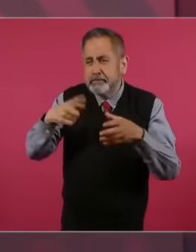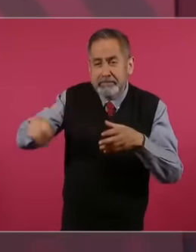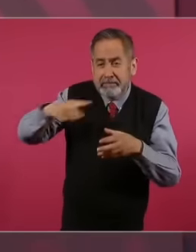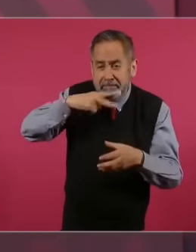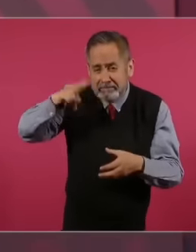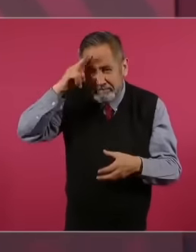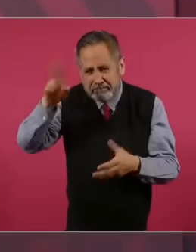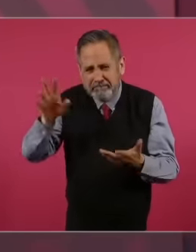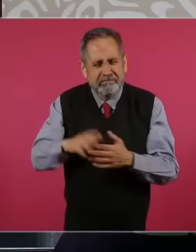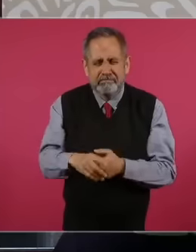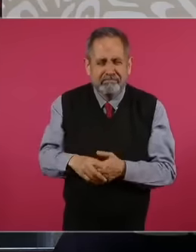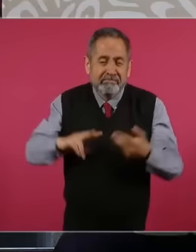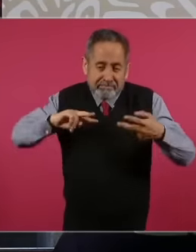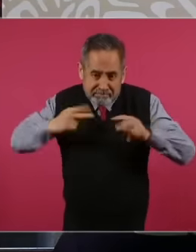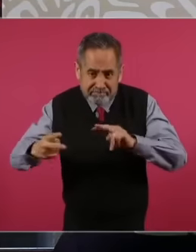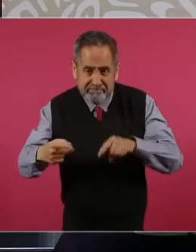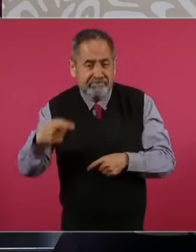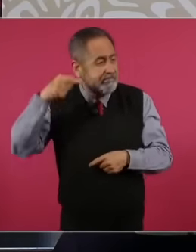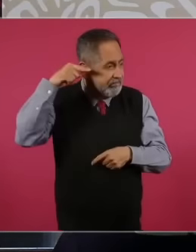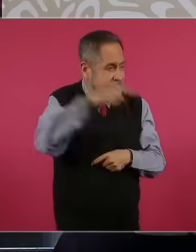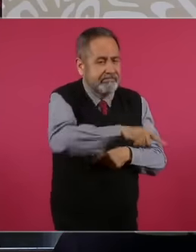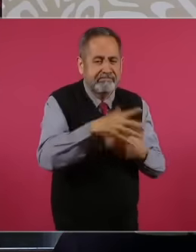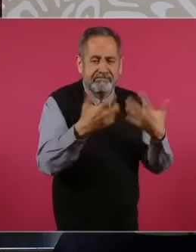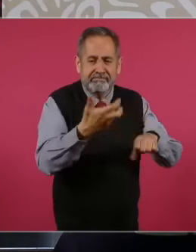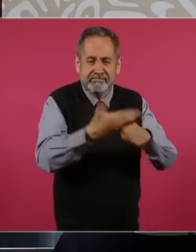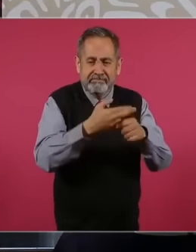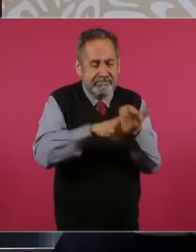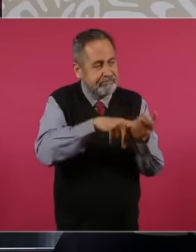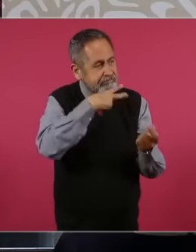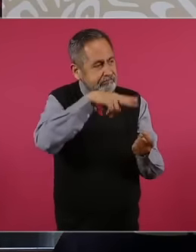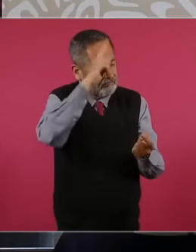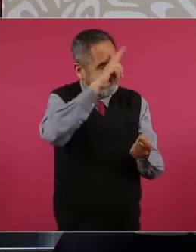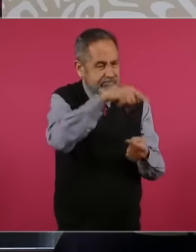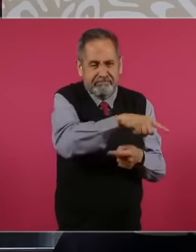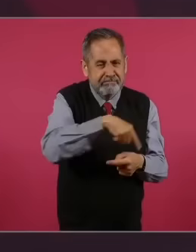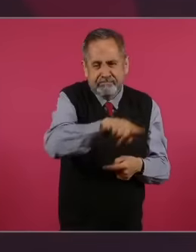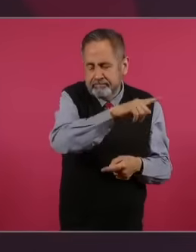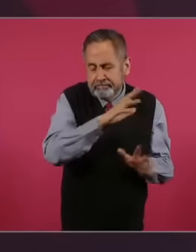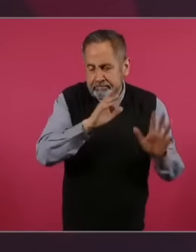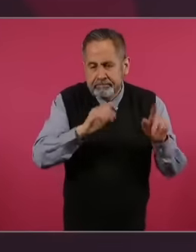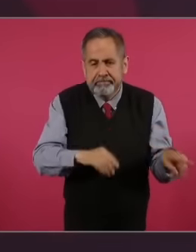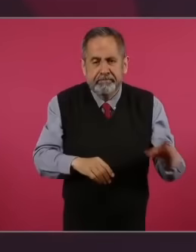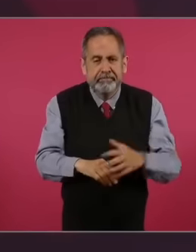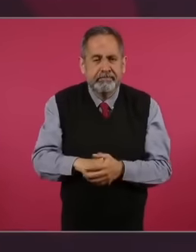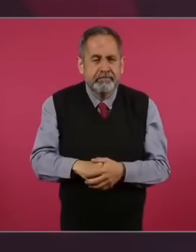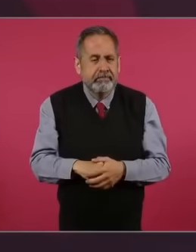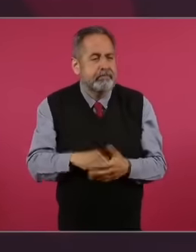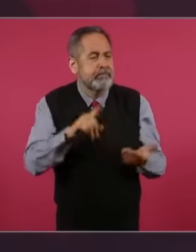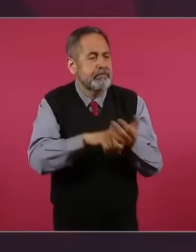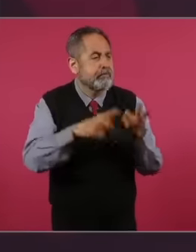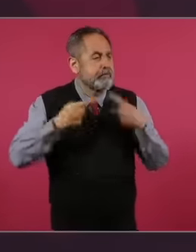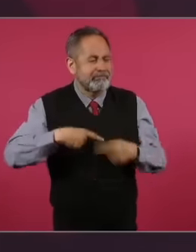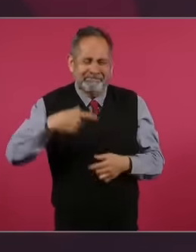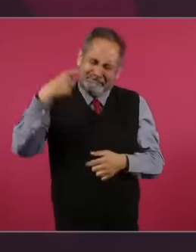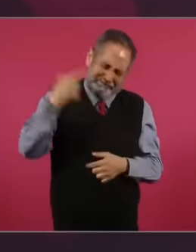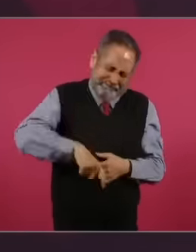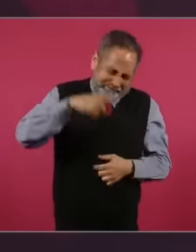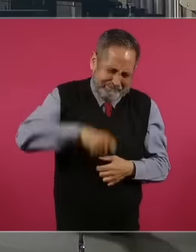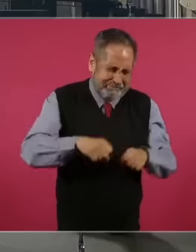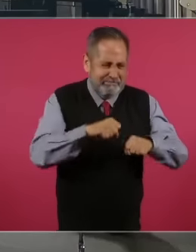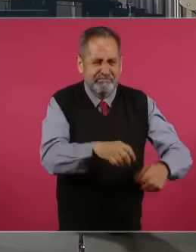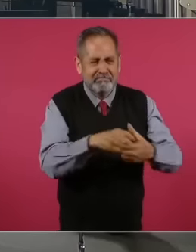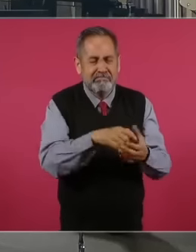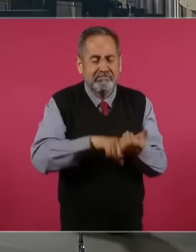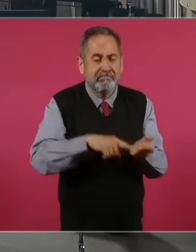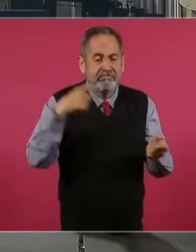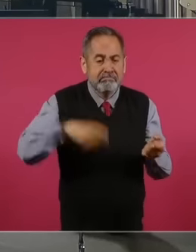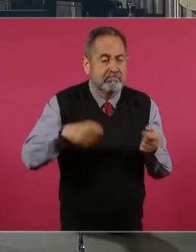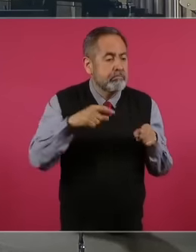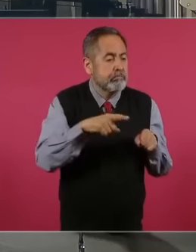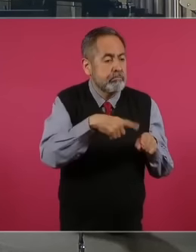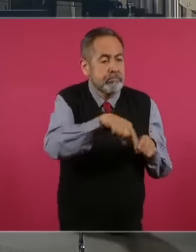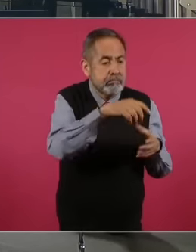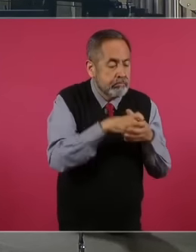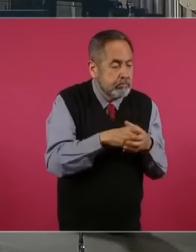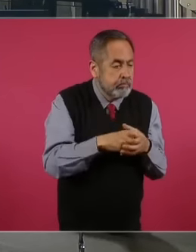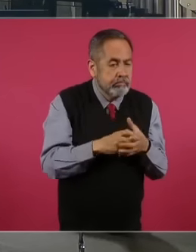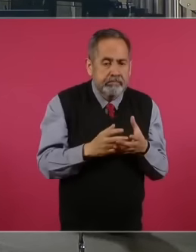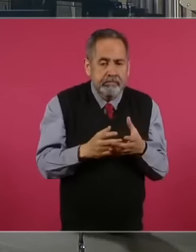businessmen of big money potentates who believed them